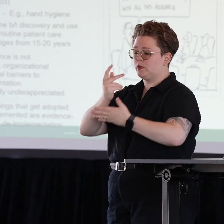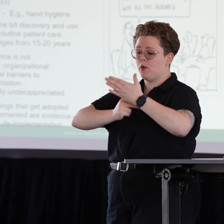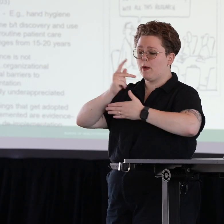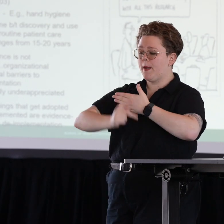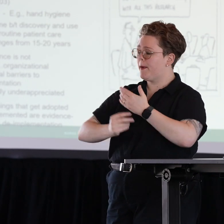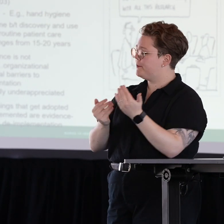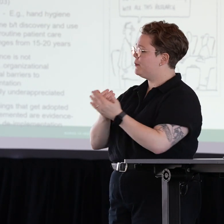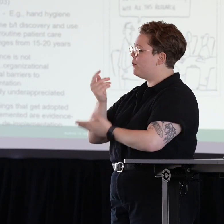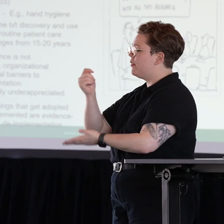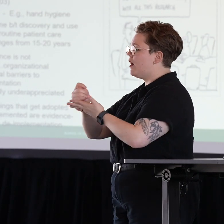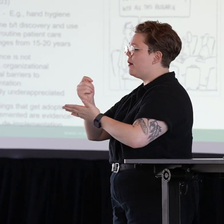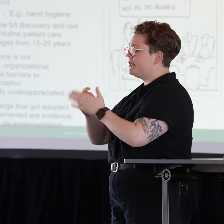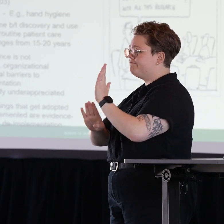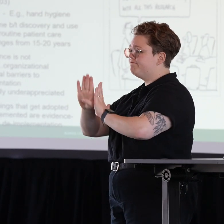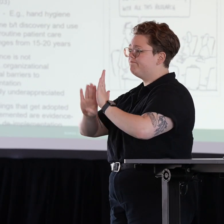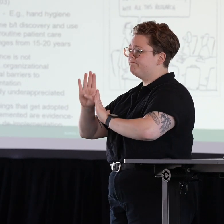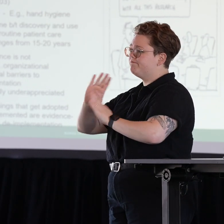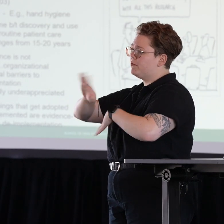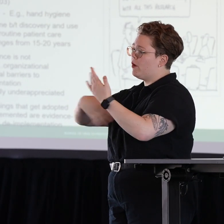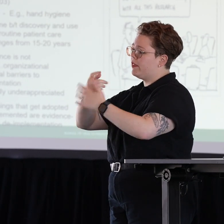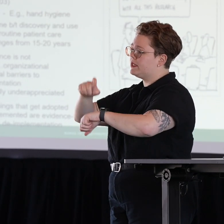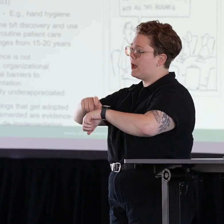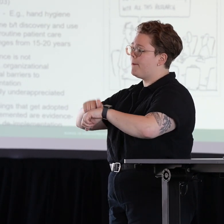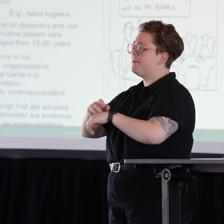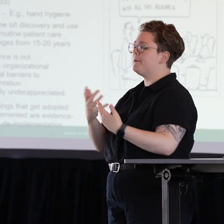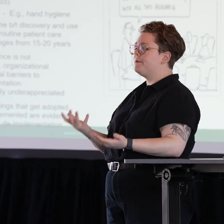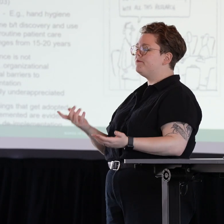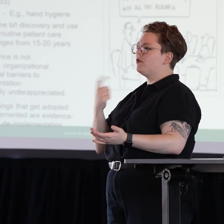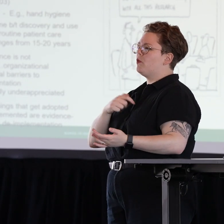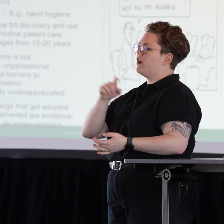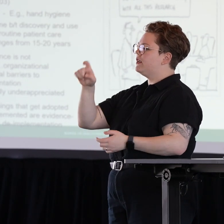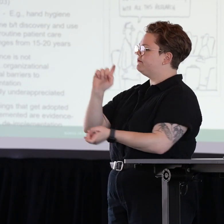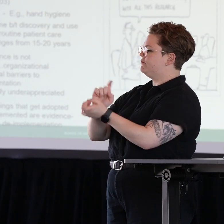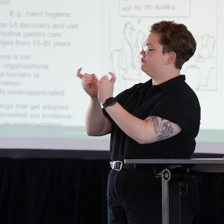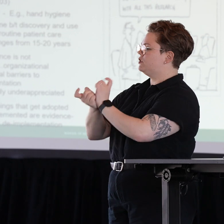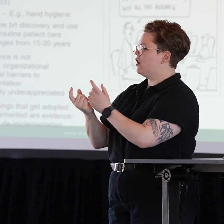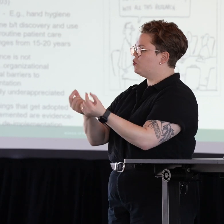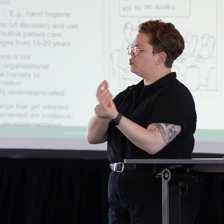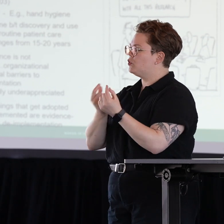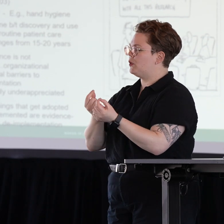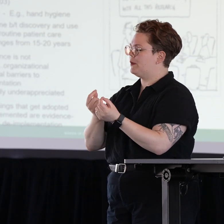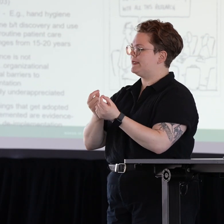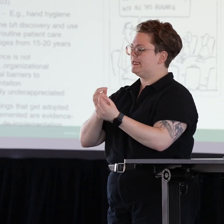developed. And so there's sort of this need to kind of change what you do and stop doing things that we know are no